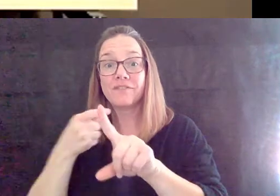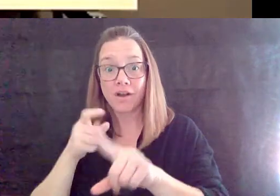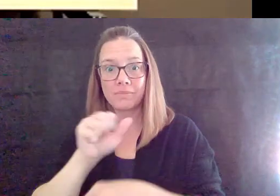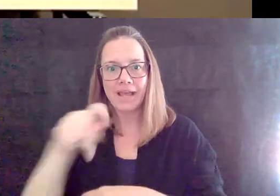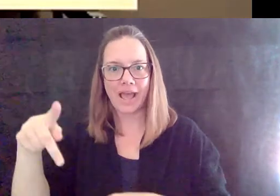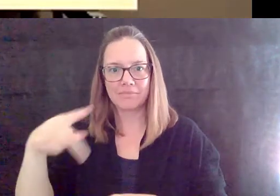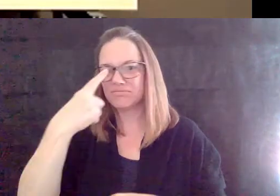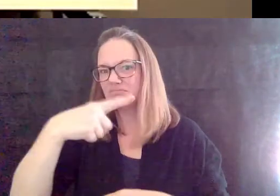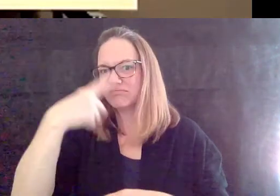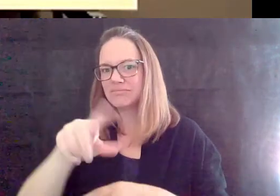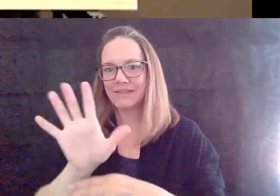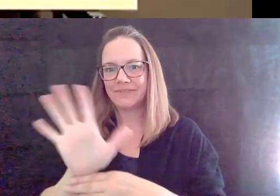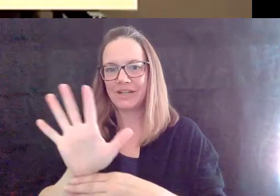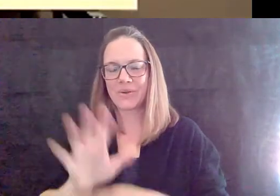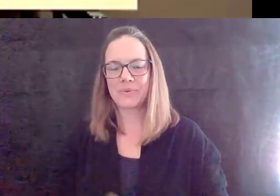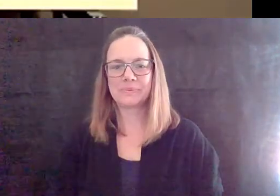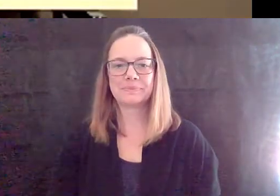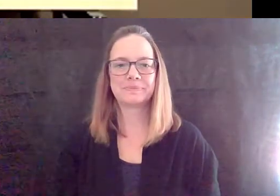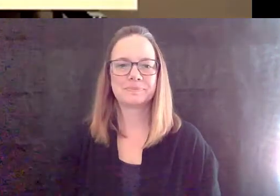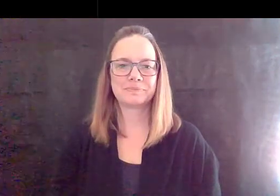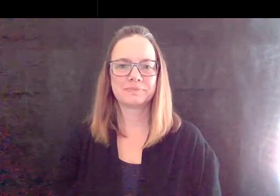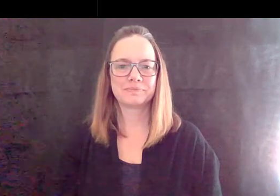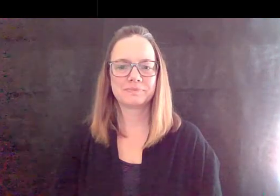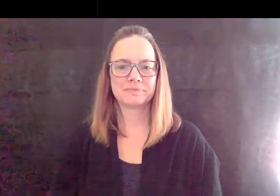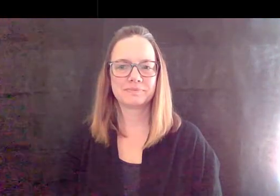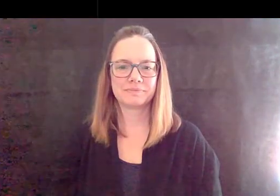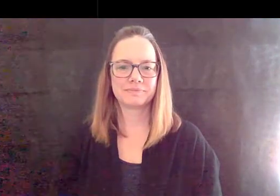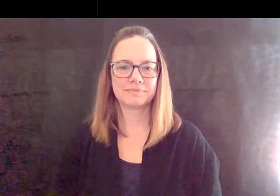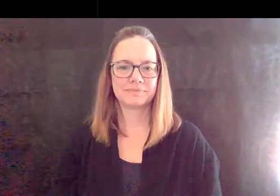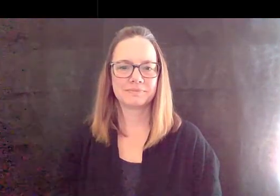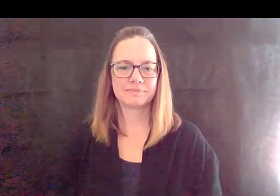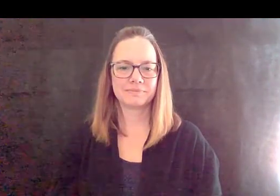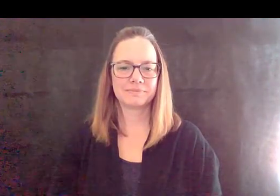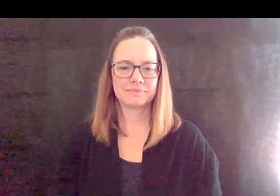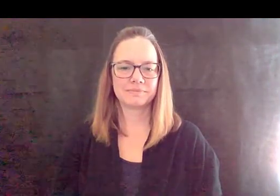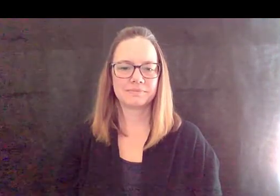If you could play that video, Ellie. [VIDEO PLAYBACK]